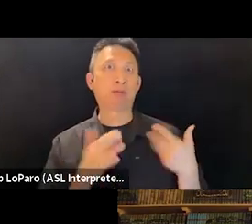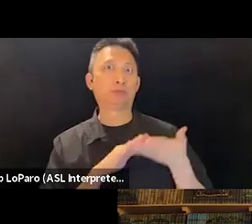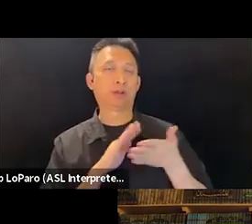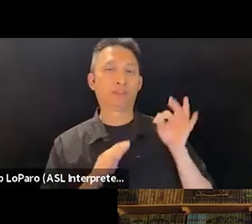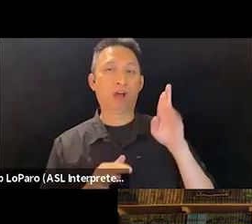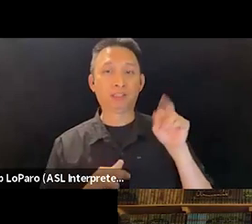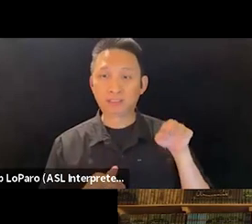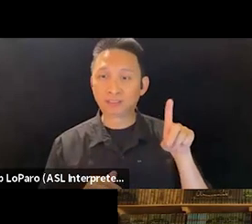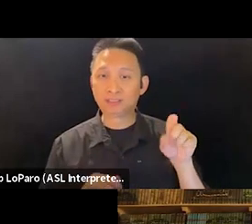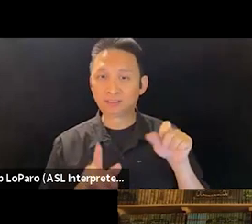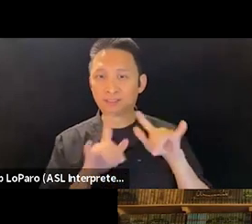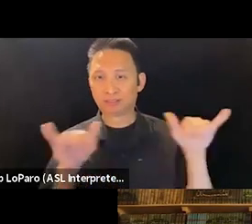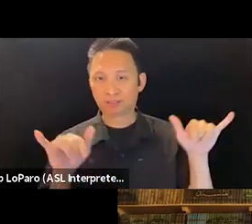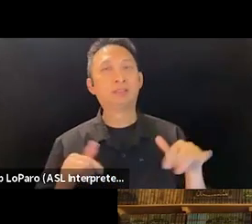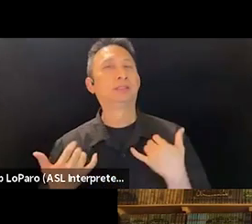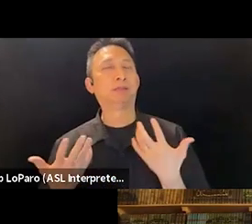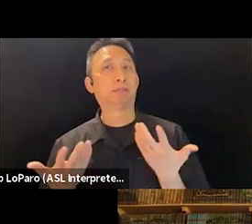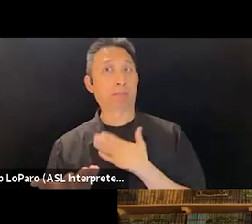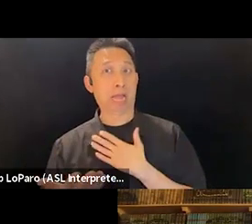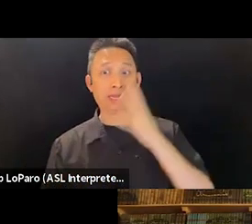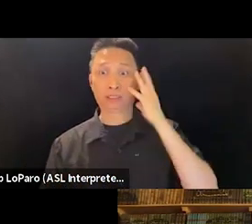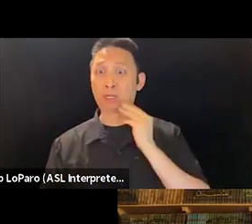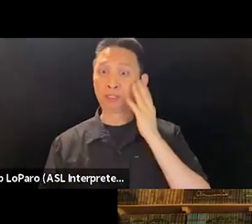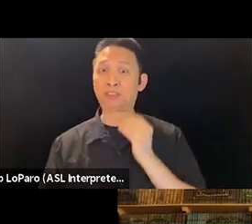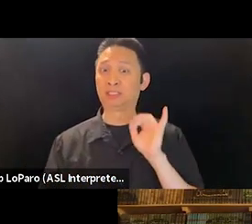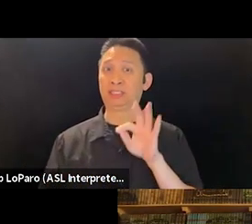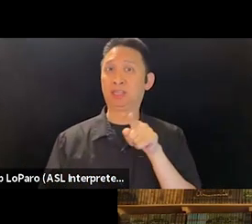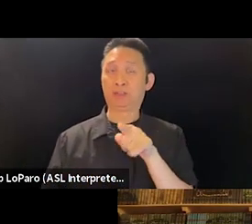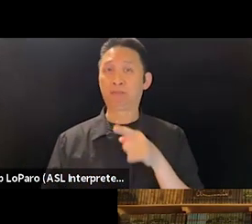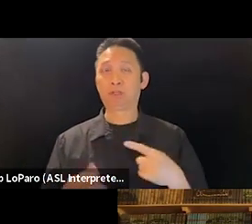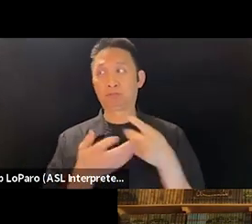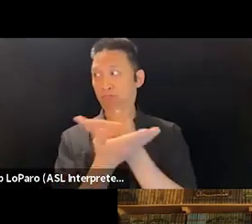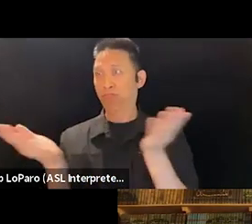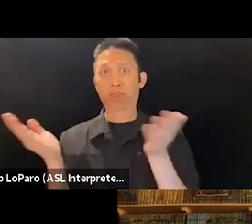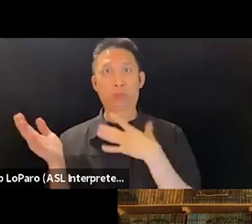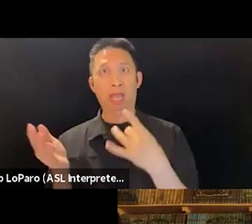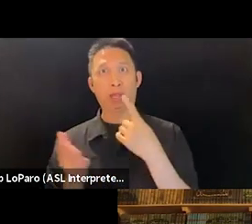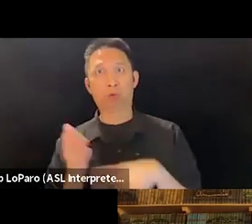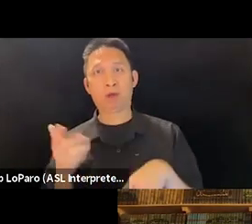in a space where you're not ready to give a compromise or you're not ready to go to a broadcaster